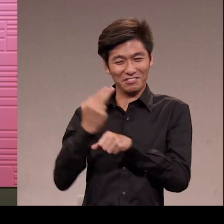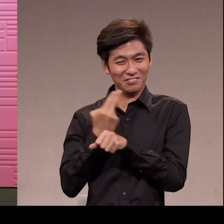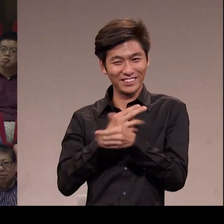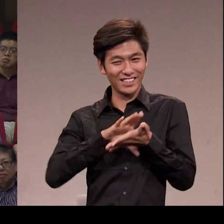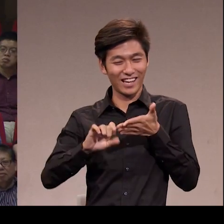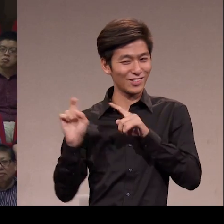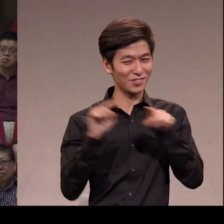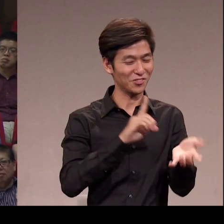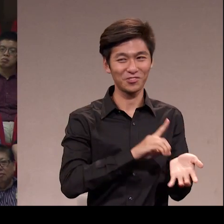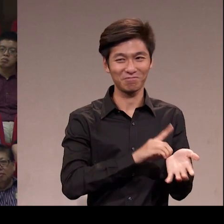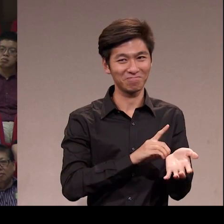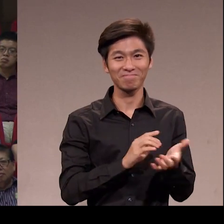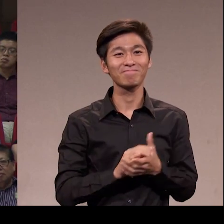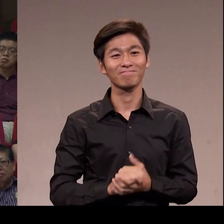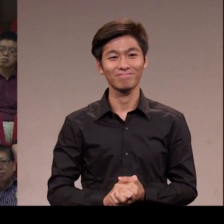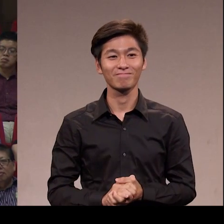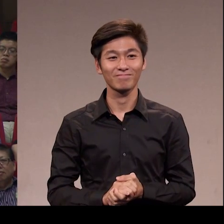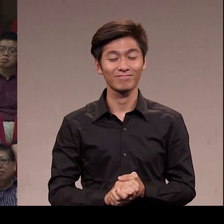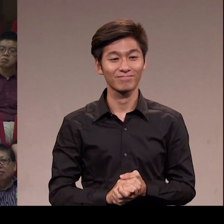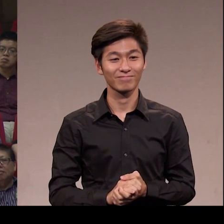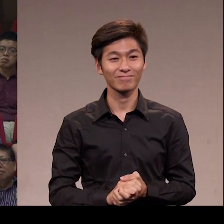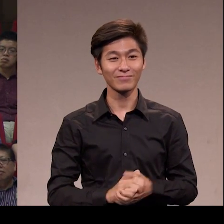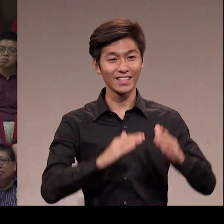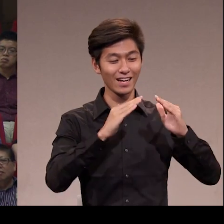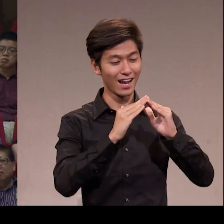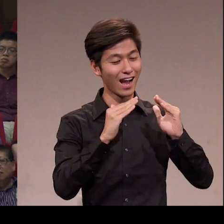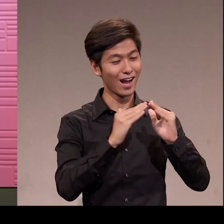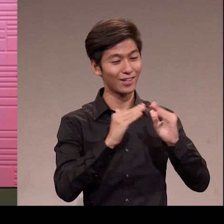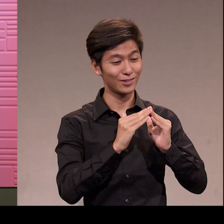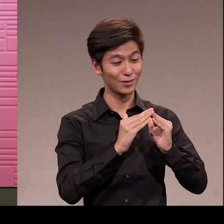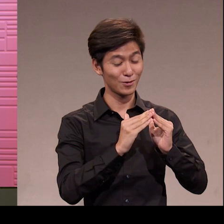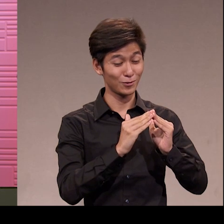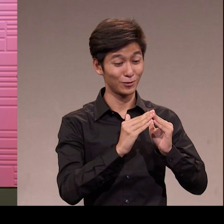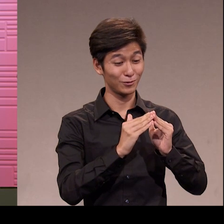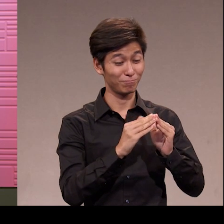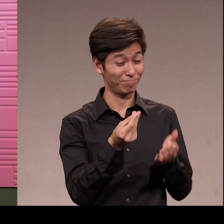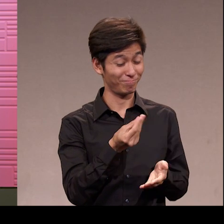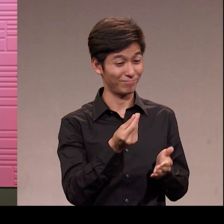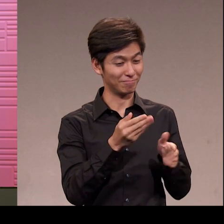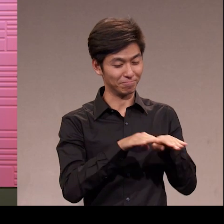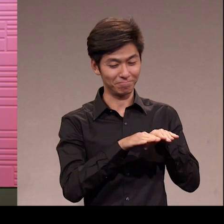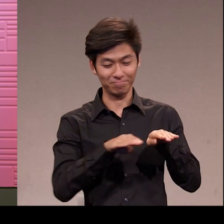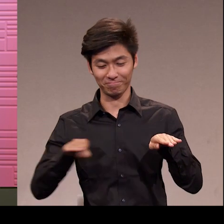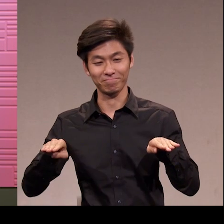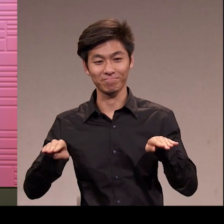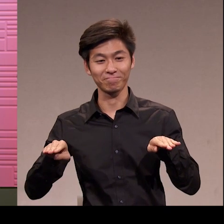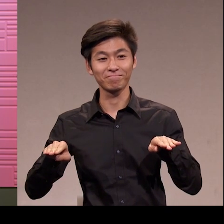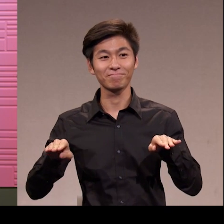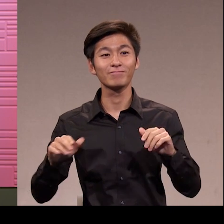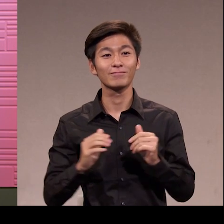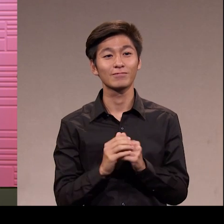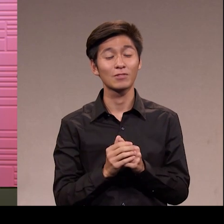Housing prices have stabilised over the years, as a series of cooling measures have been introduced